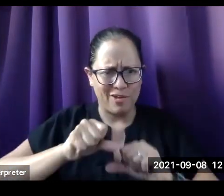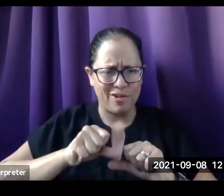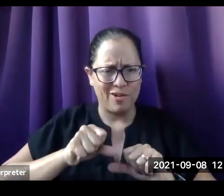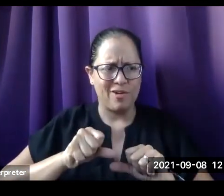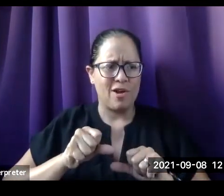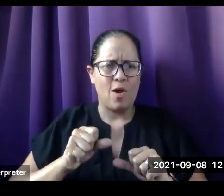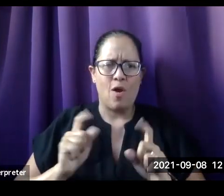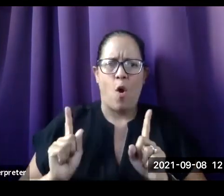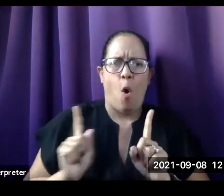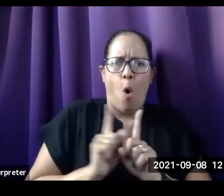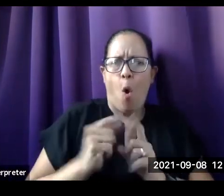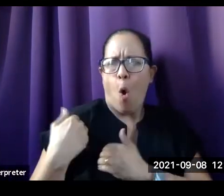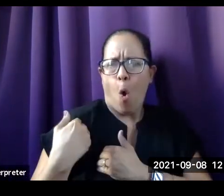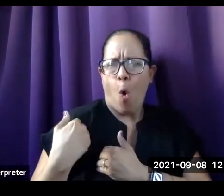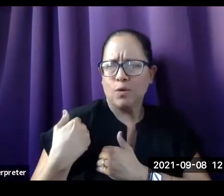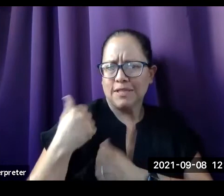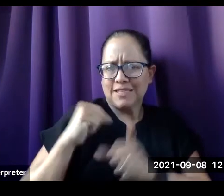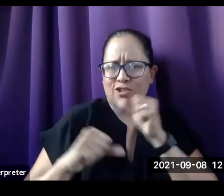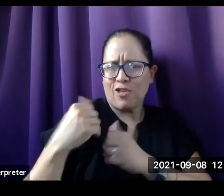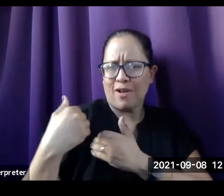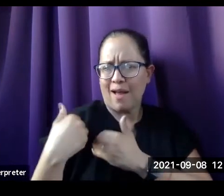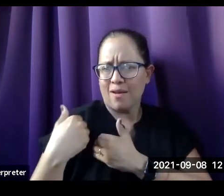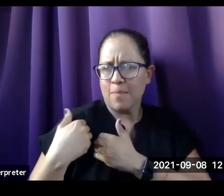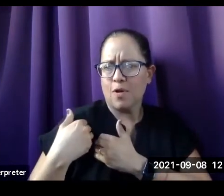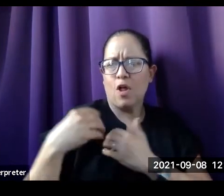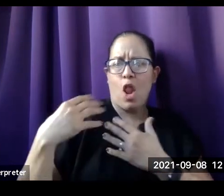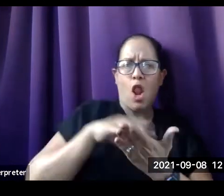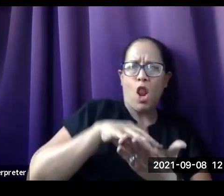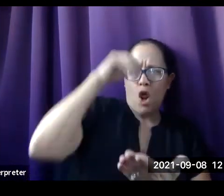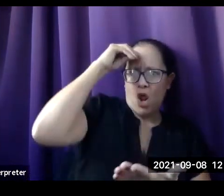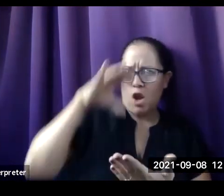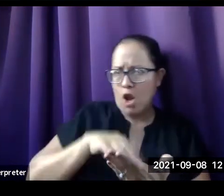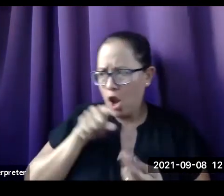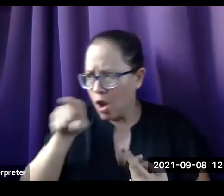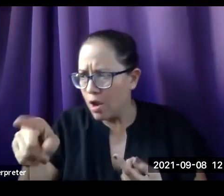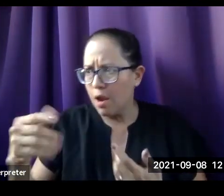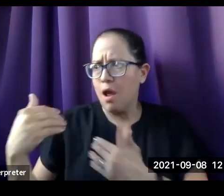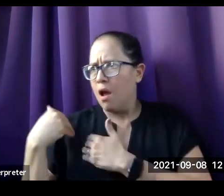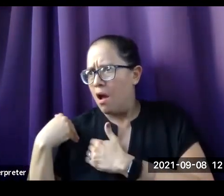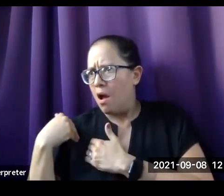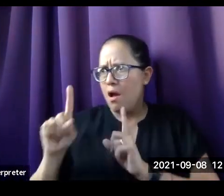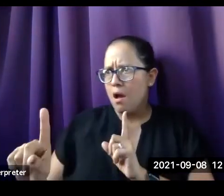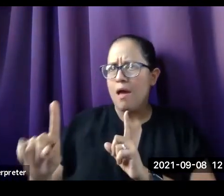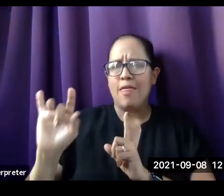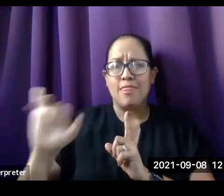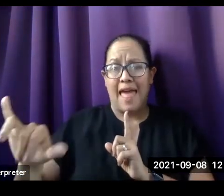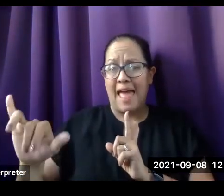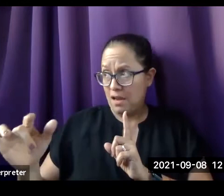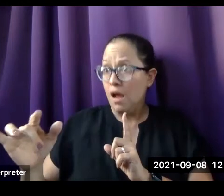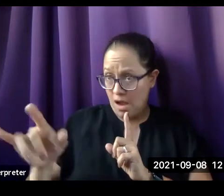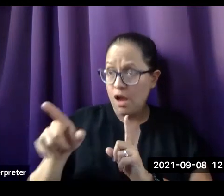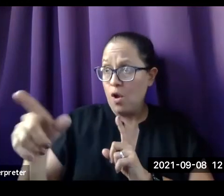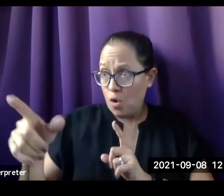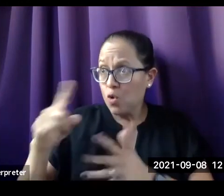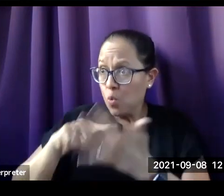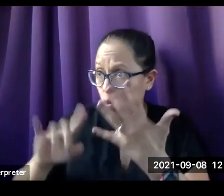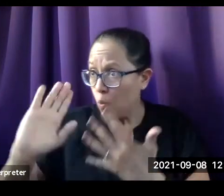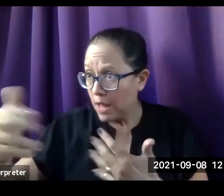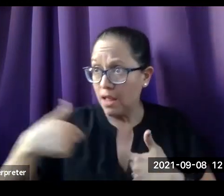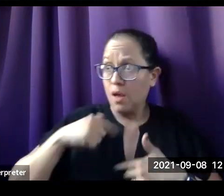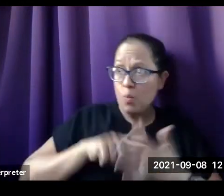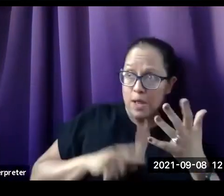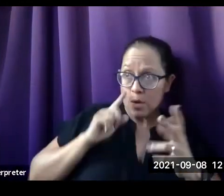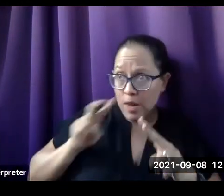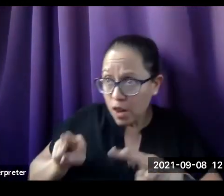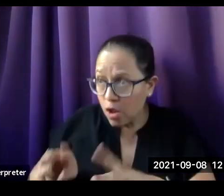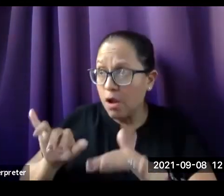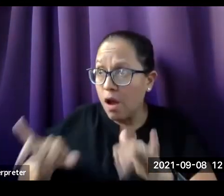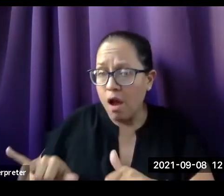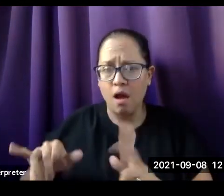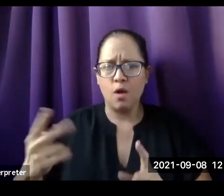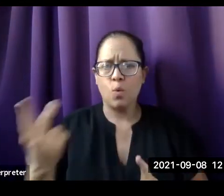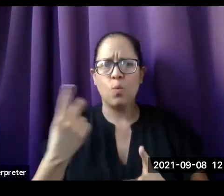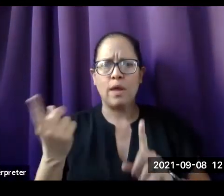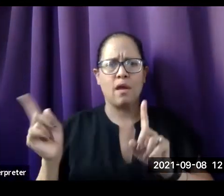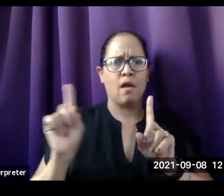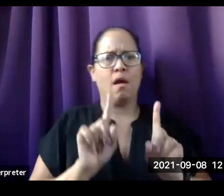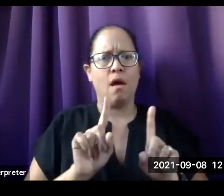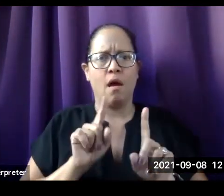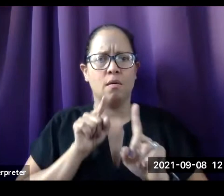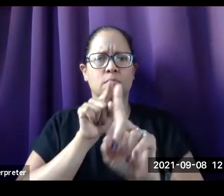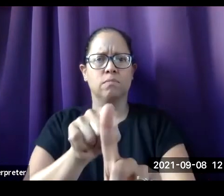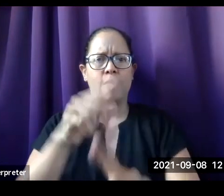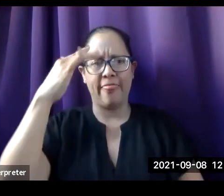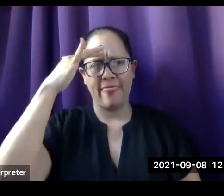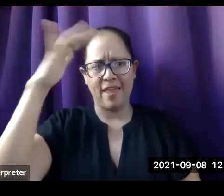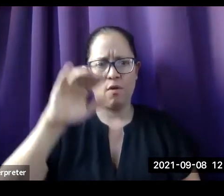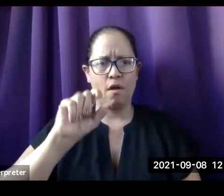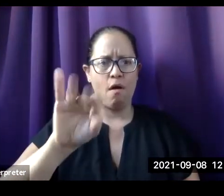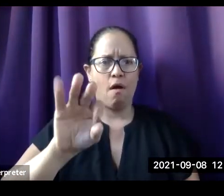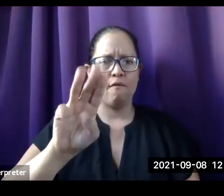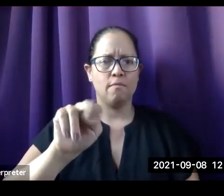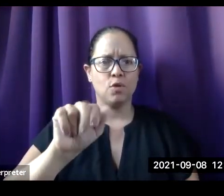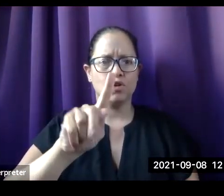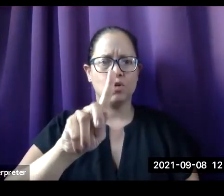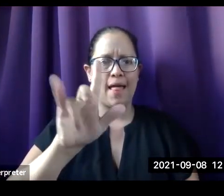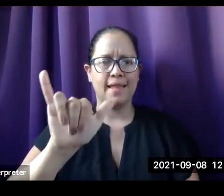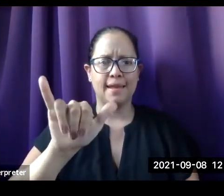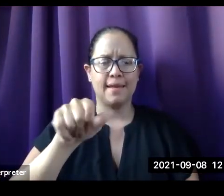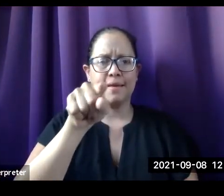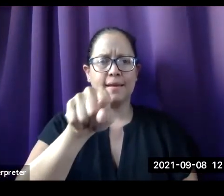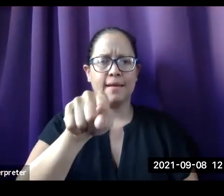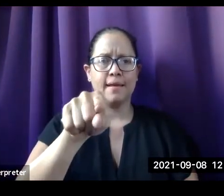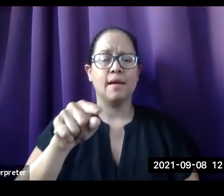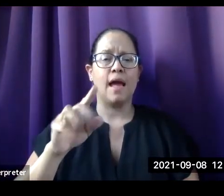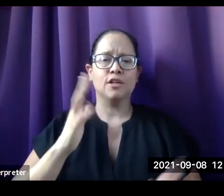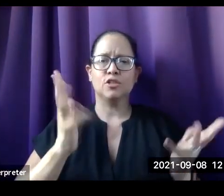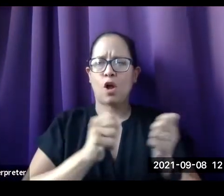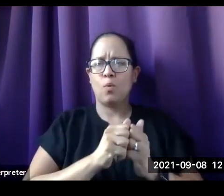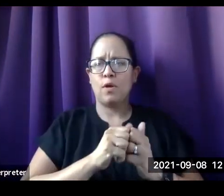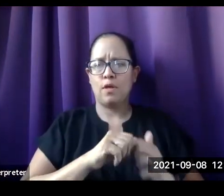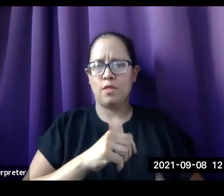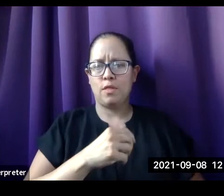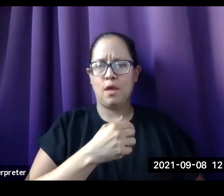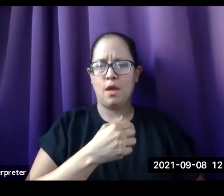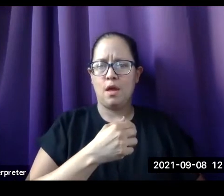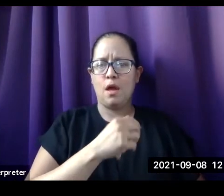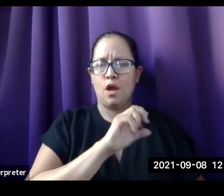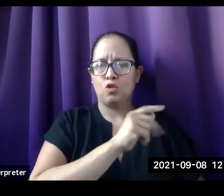other accountable for learning that that could move us toward a theory of mutuality, computer science. So what could a theory of mutuality look like, and I've benefited greatly from talking with my colleagues are young Christian and read a quandary about